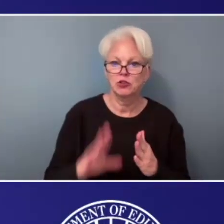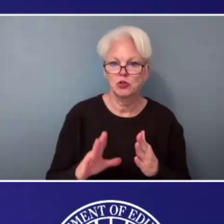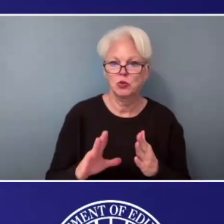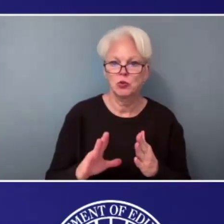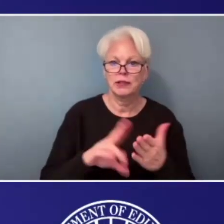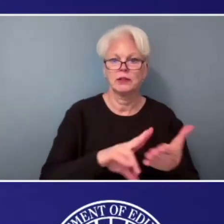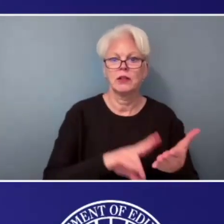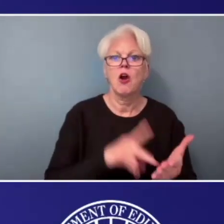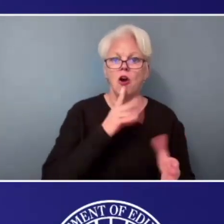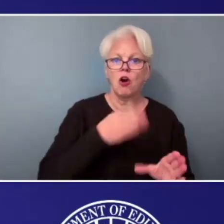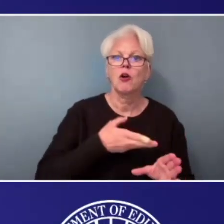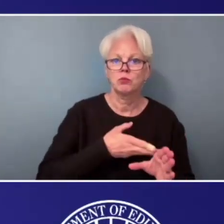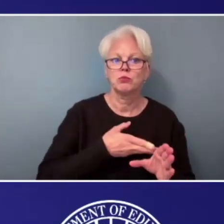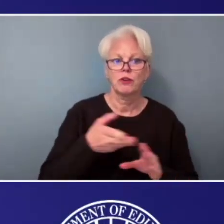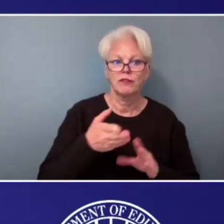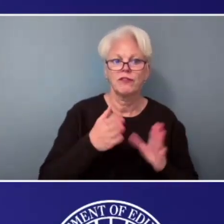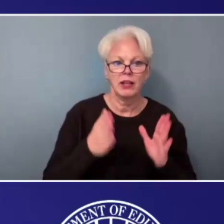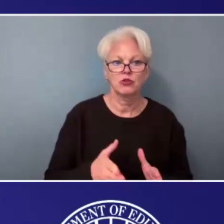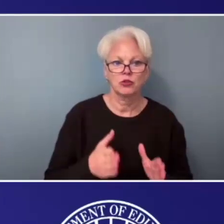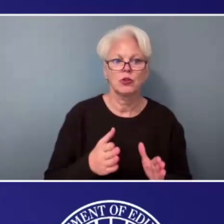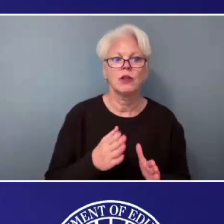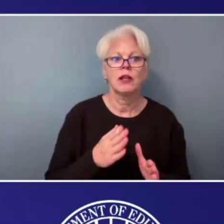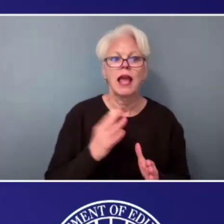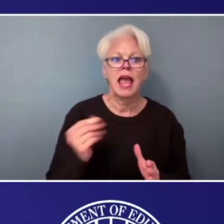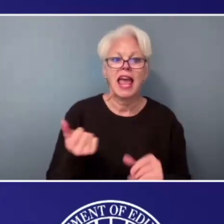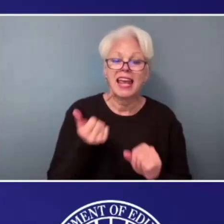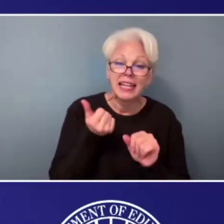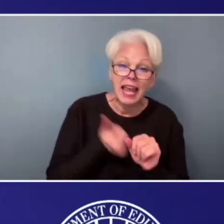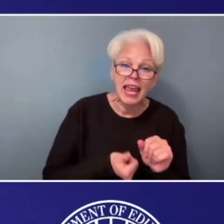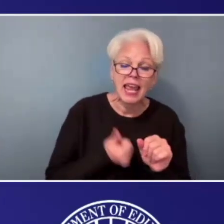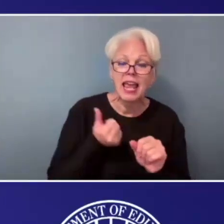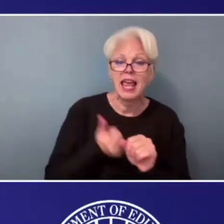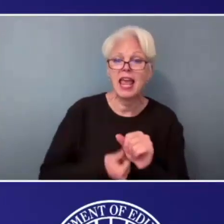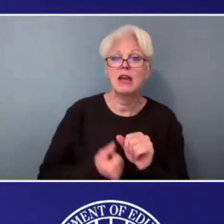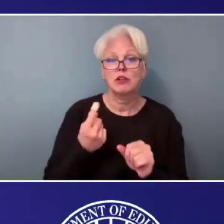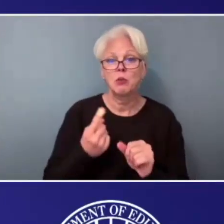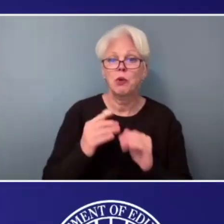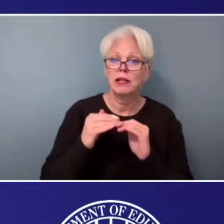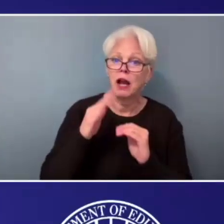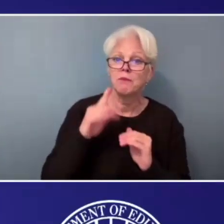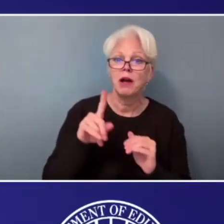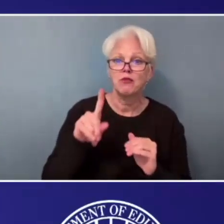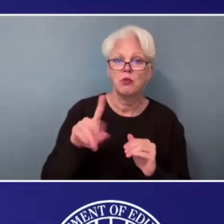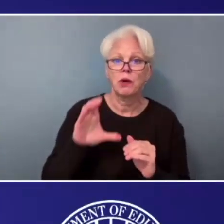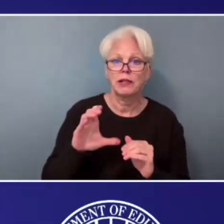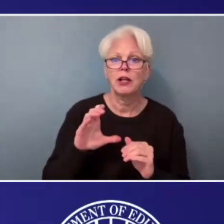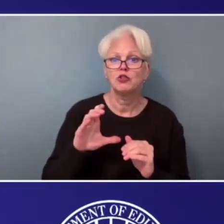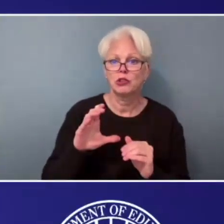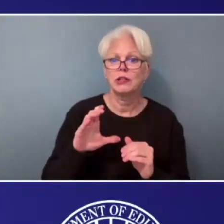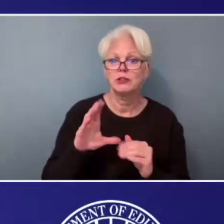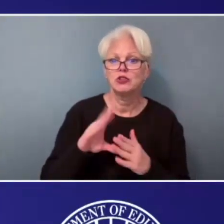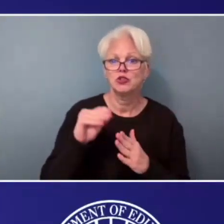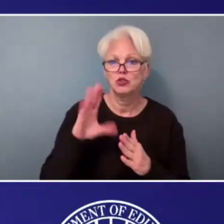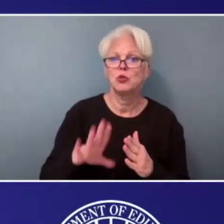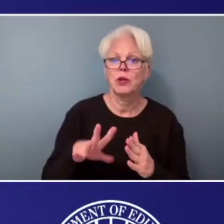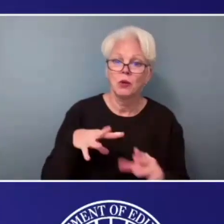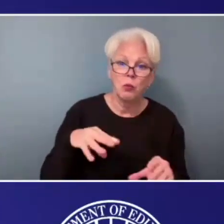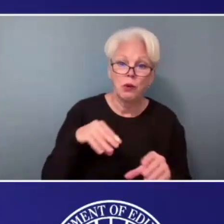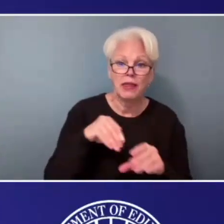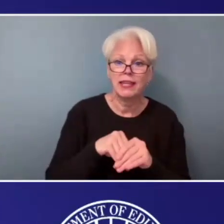professional, and every single one above 100 students was within our broadened